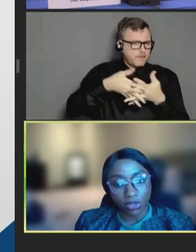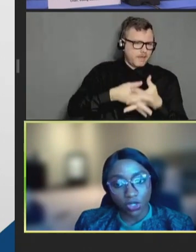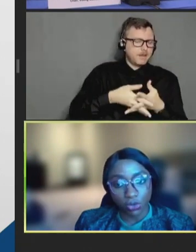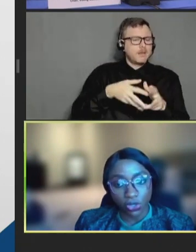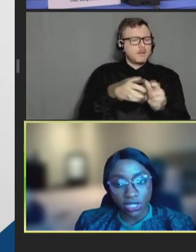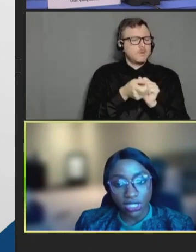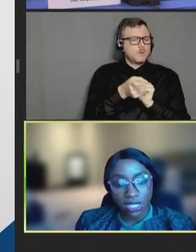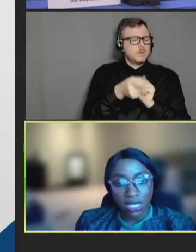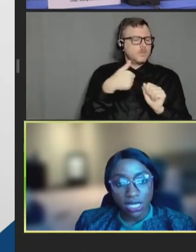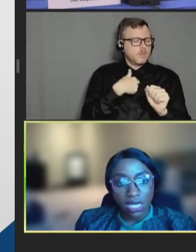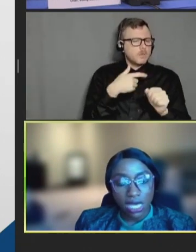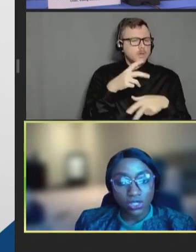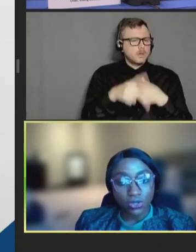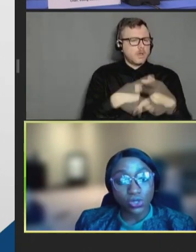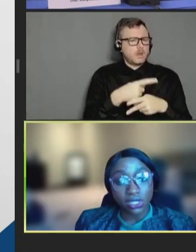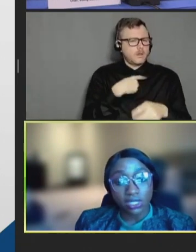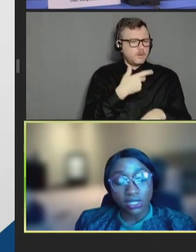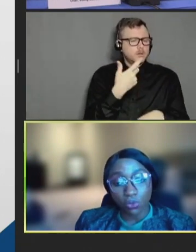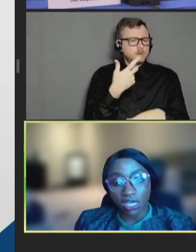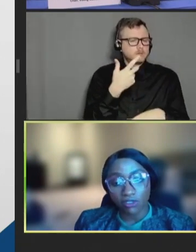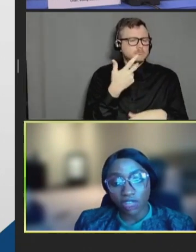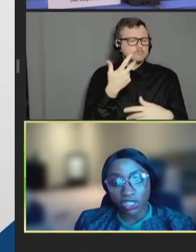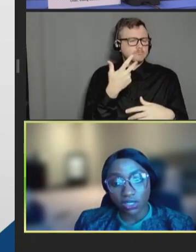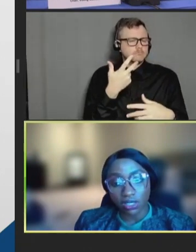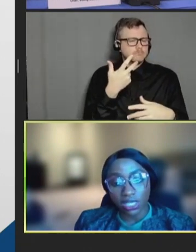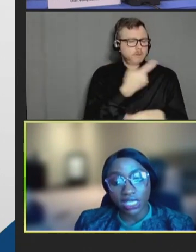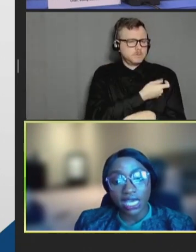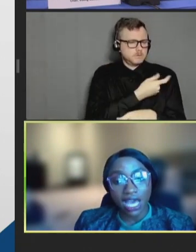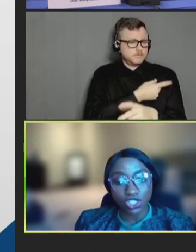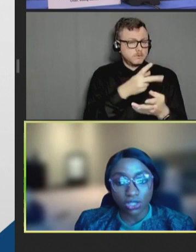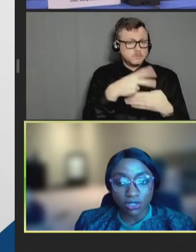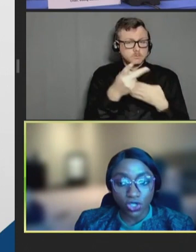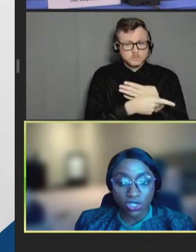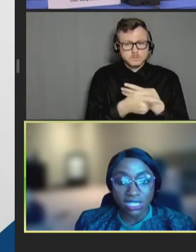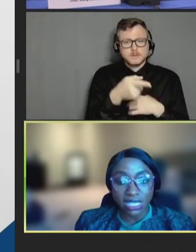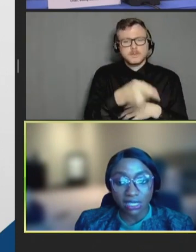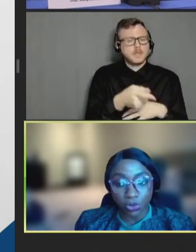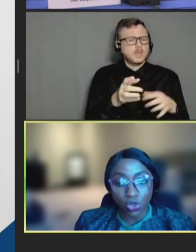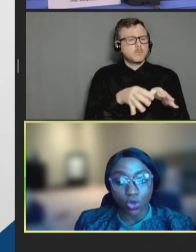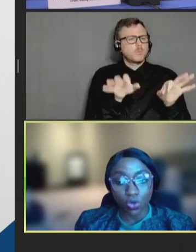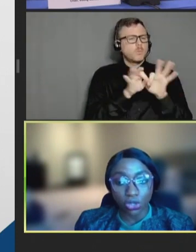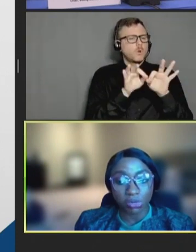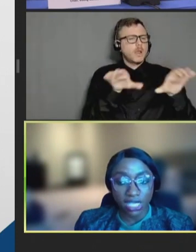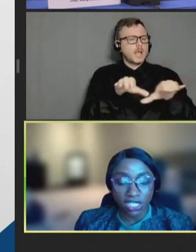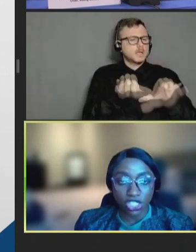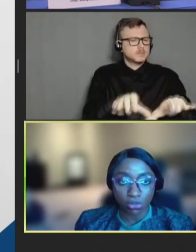that we support. And to do this, we leverage the key actions for sustainable global immunization